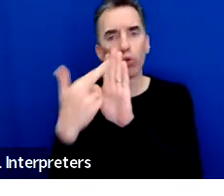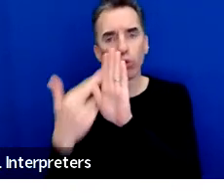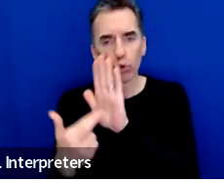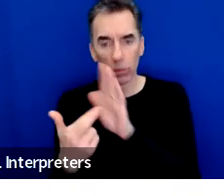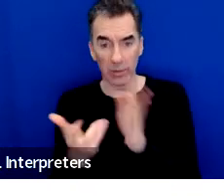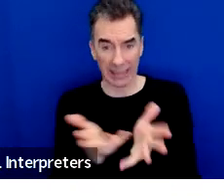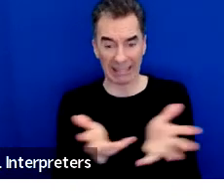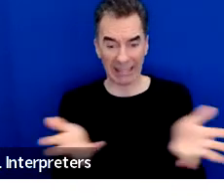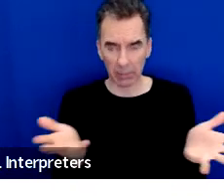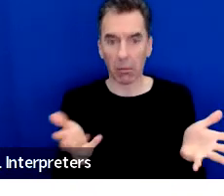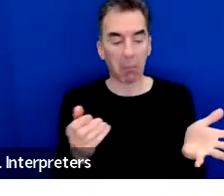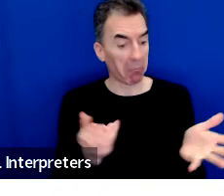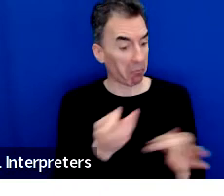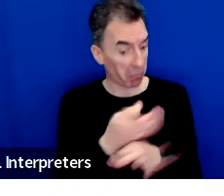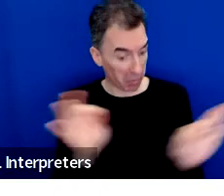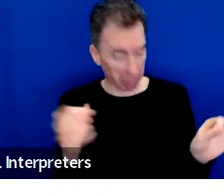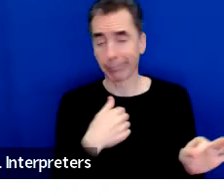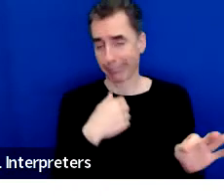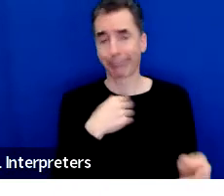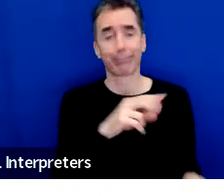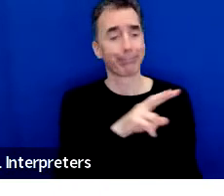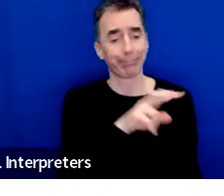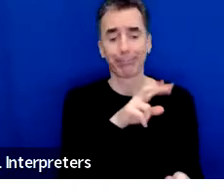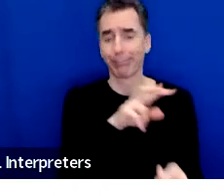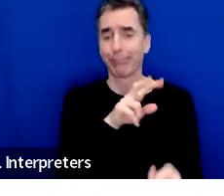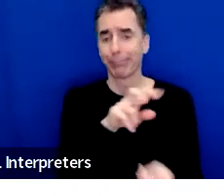that I use quite a bit of a lot of these like foundational